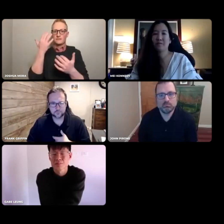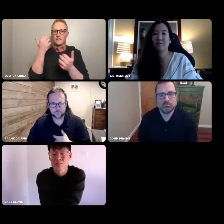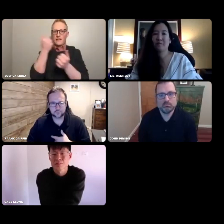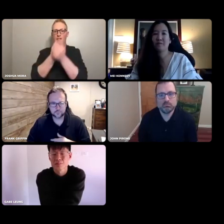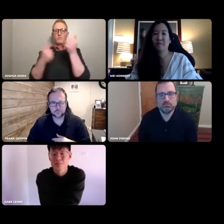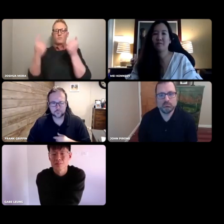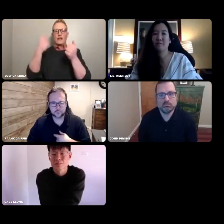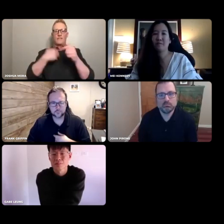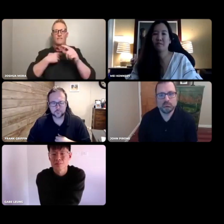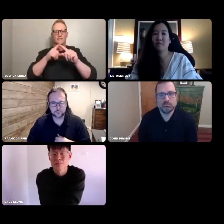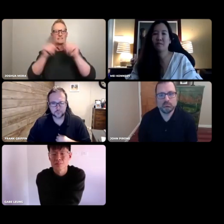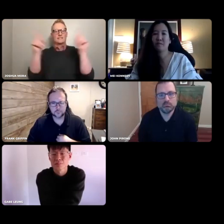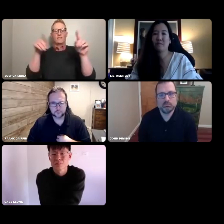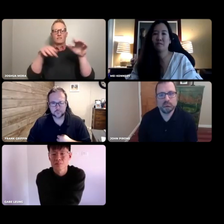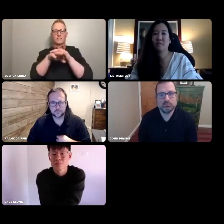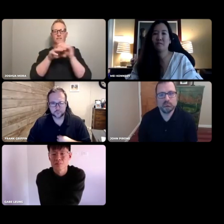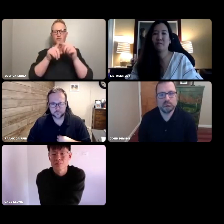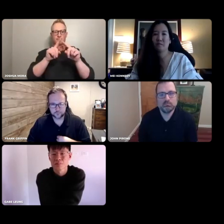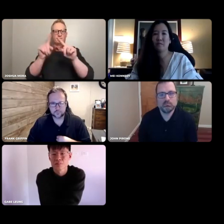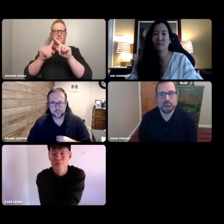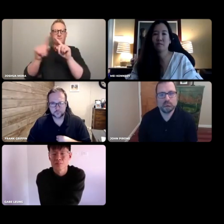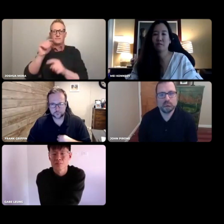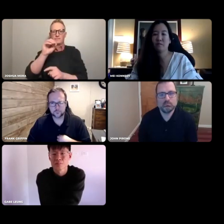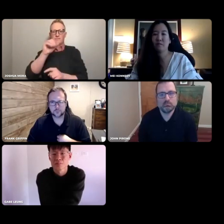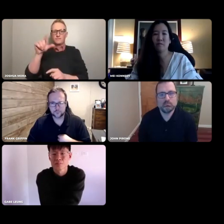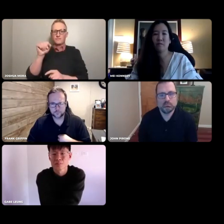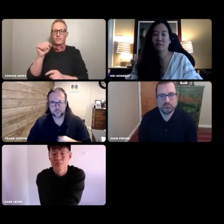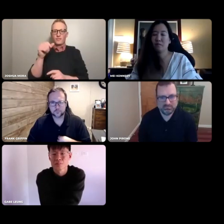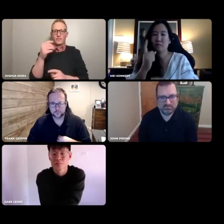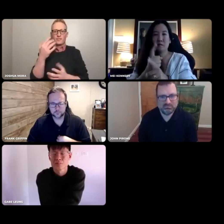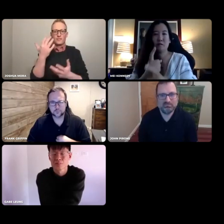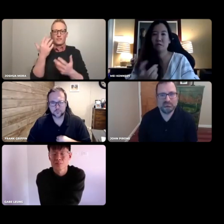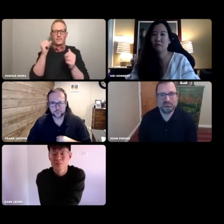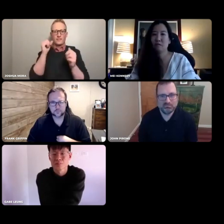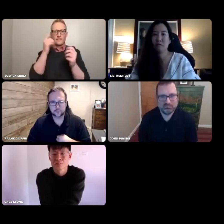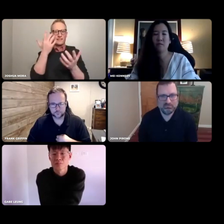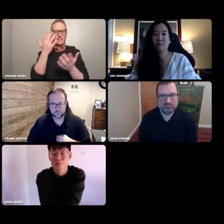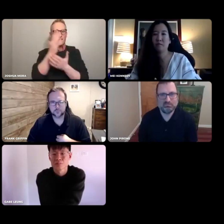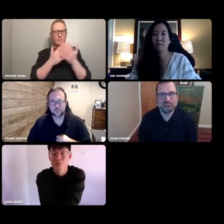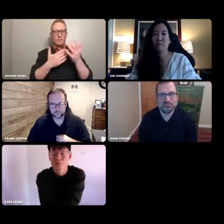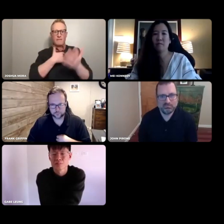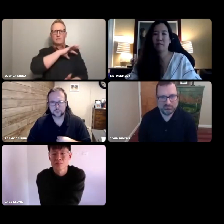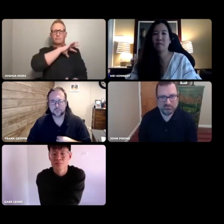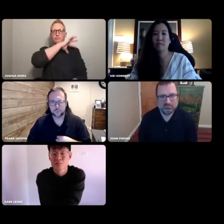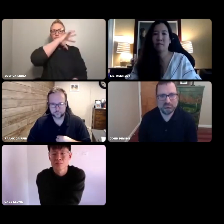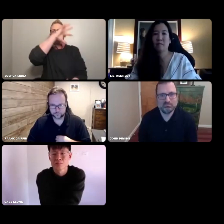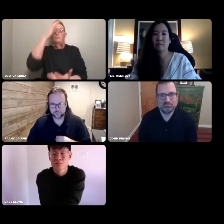Right now it's tough. Everyone has access to different tools.